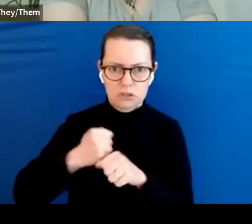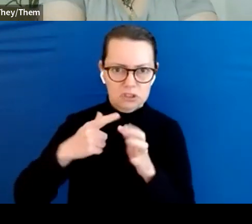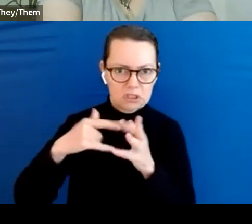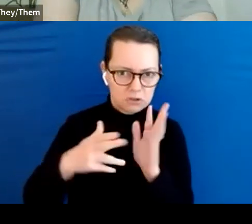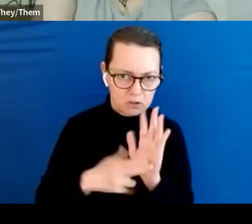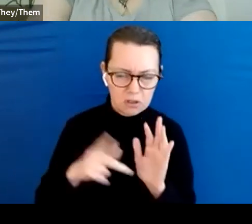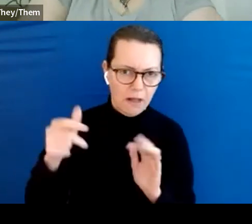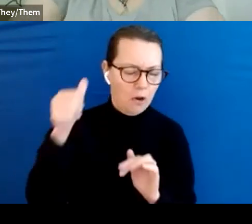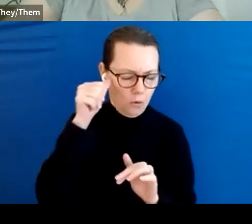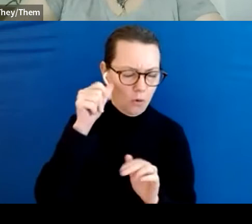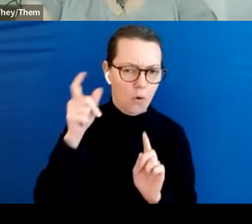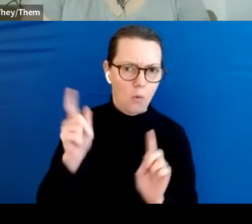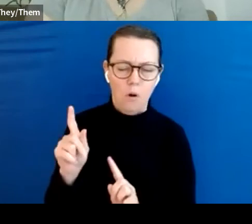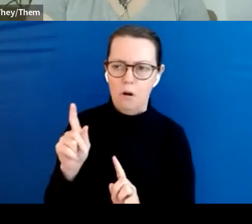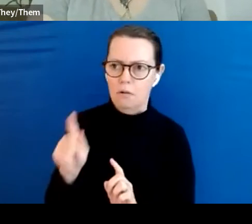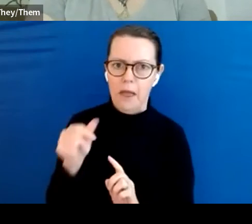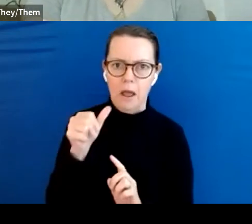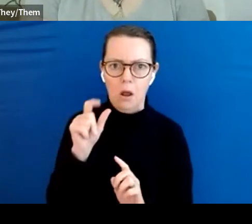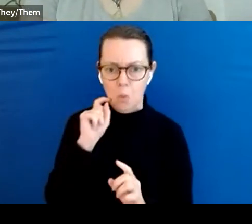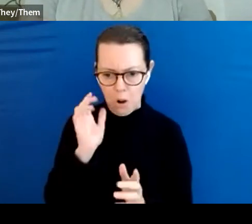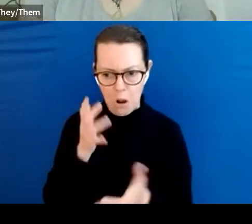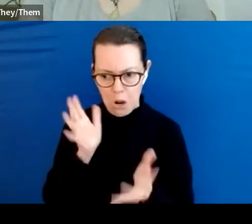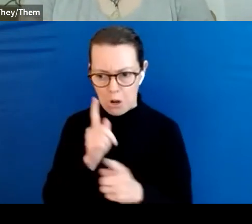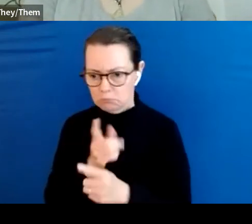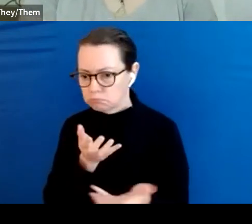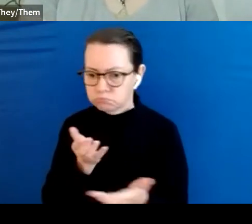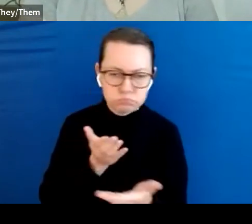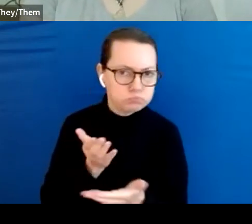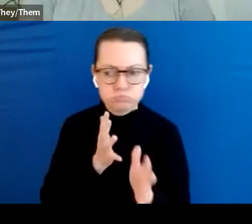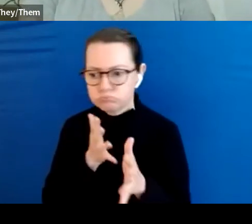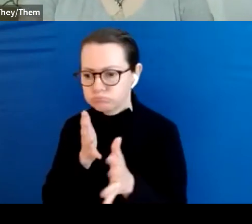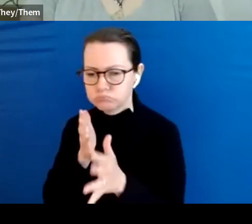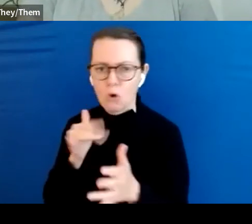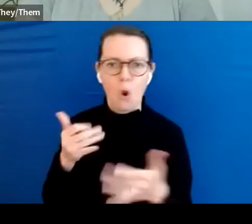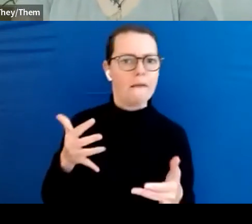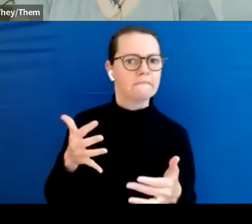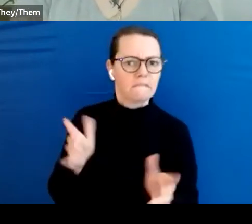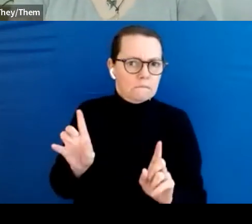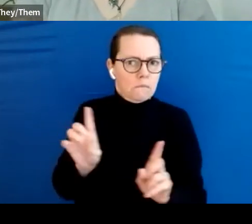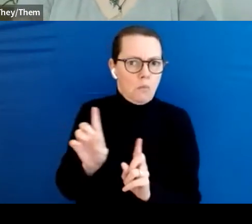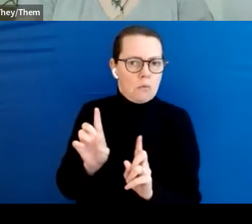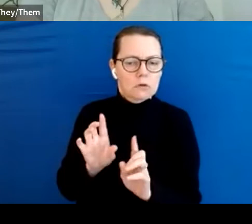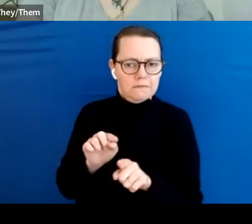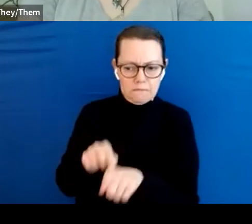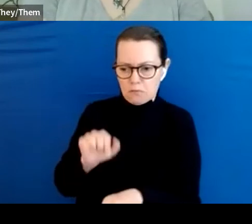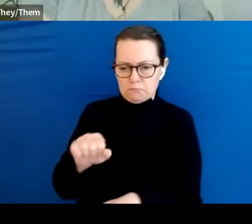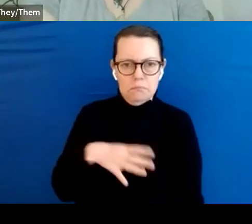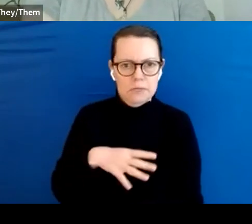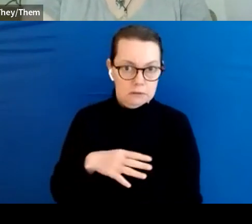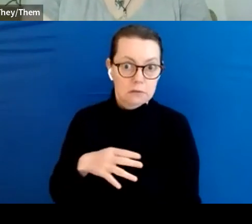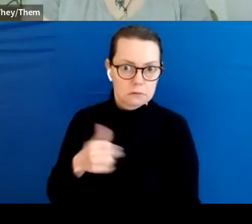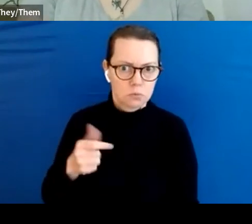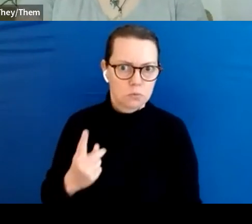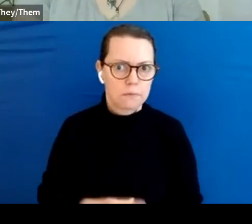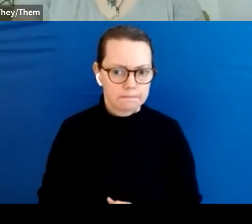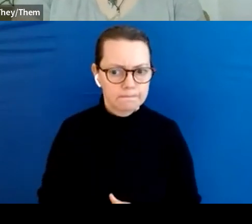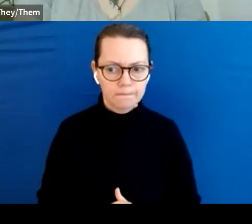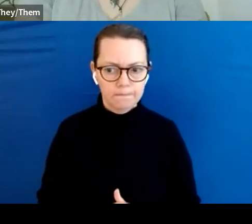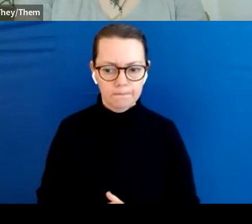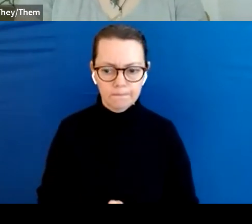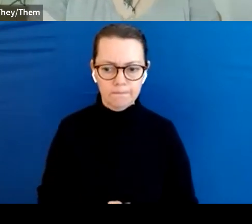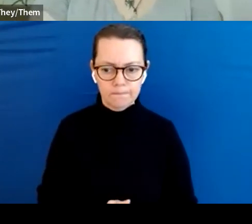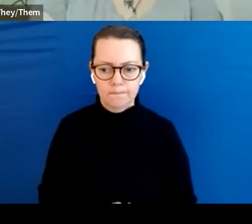And they're quite happy to talk to a student or just leave the student learning. That's what they need